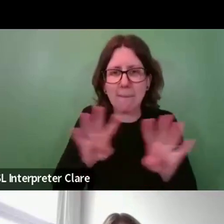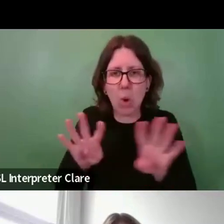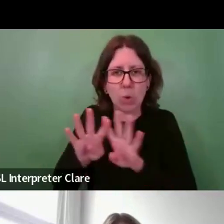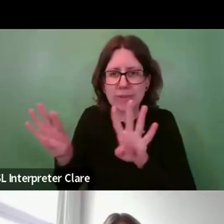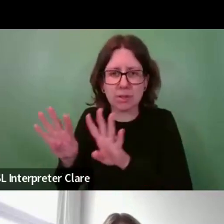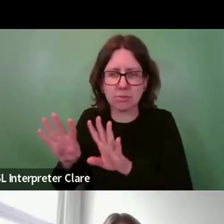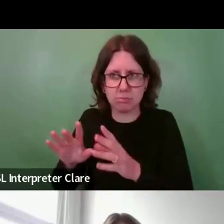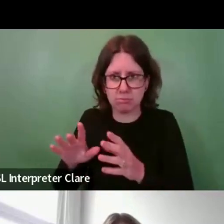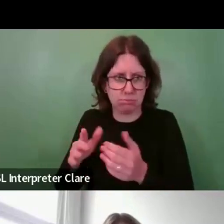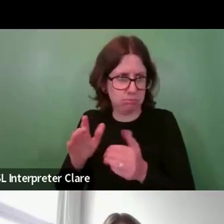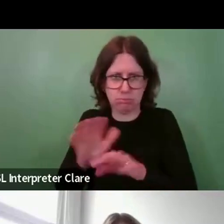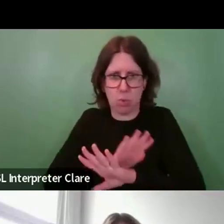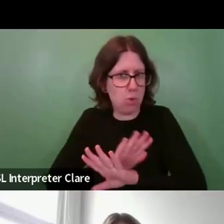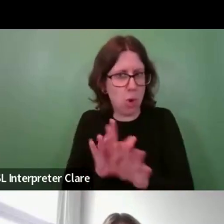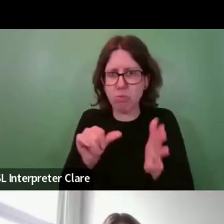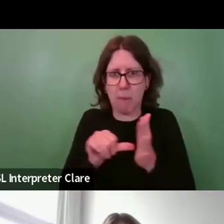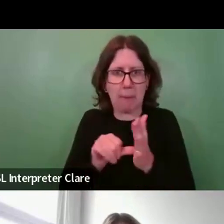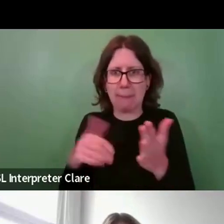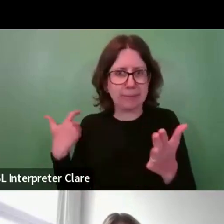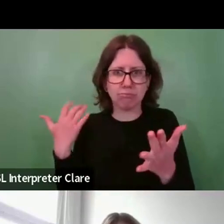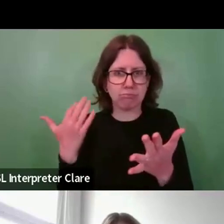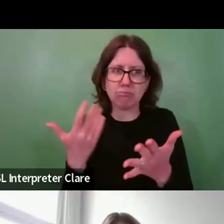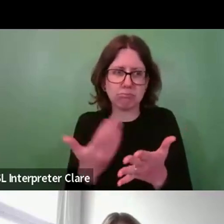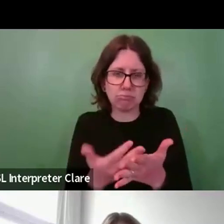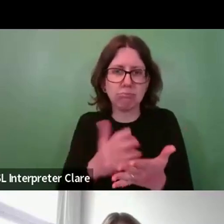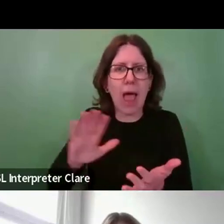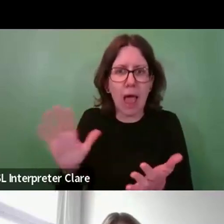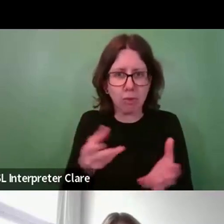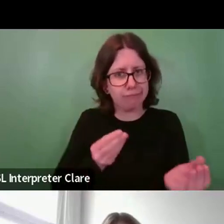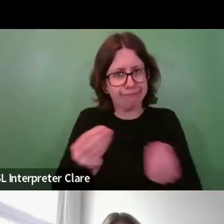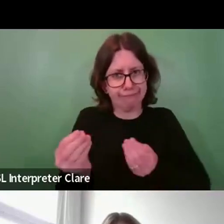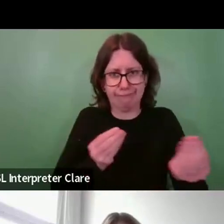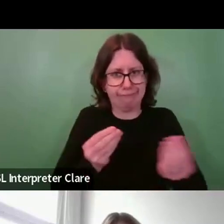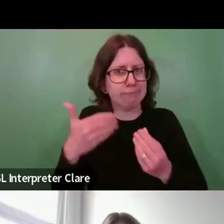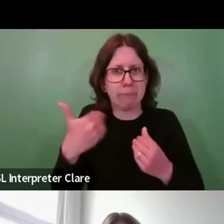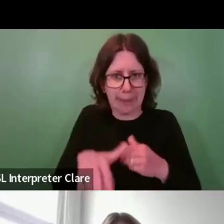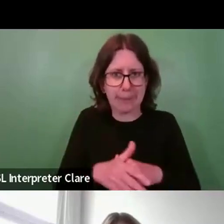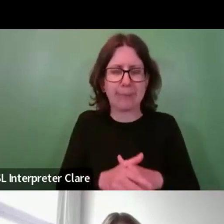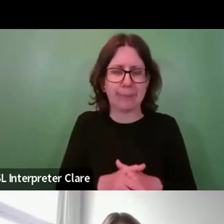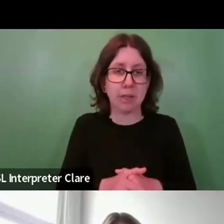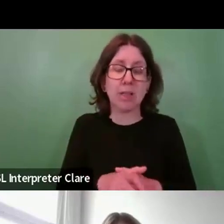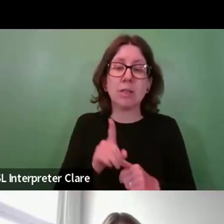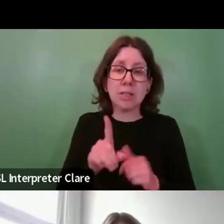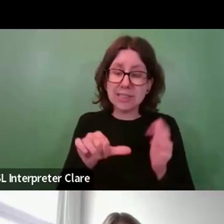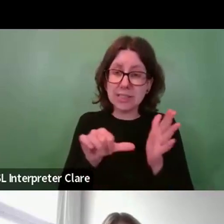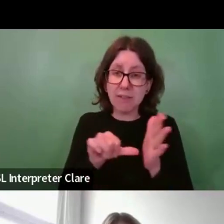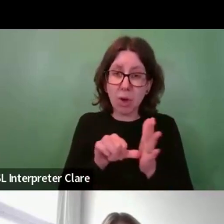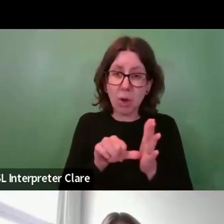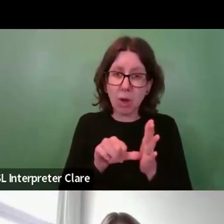accommodating. And and I think, you know it's difficult because you can't get access to work, for example,